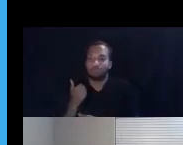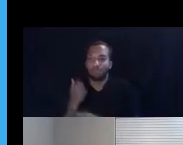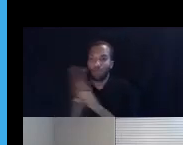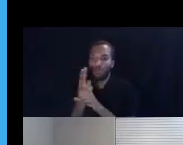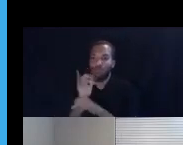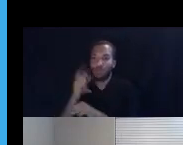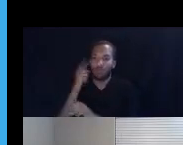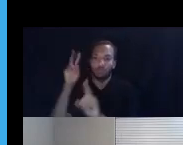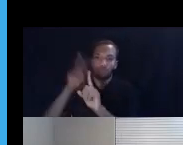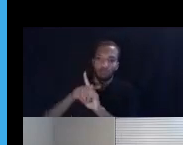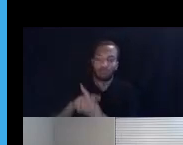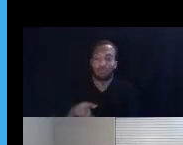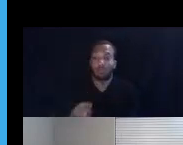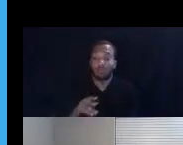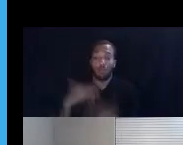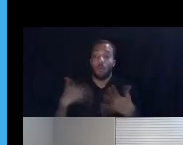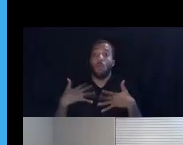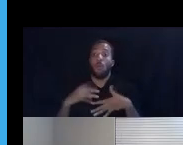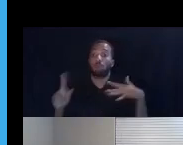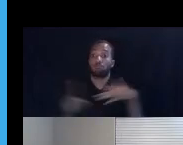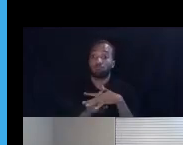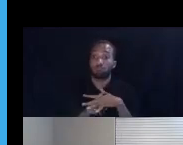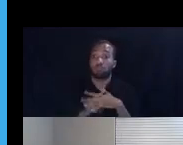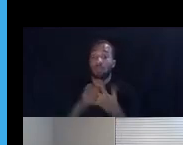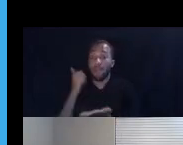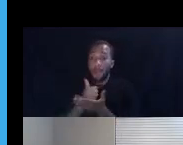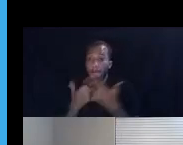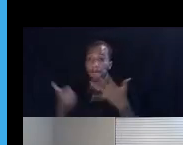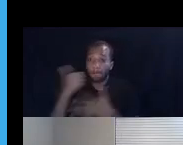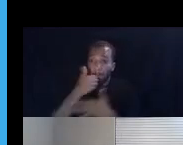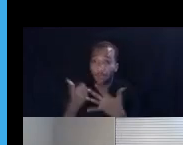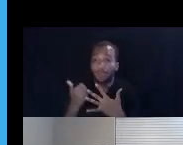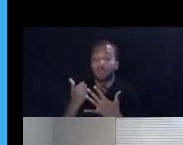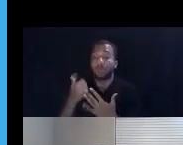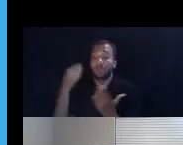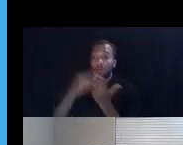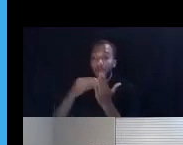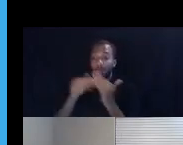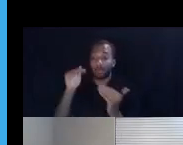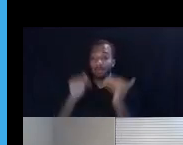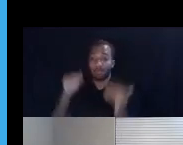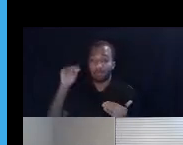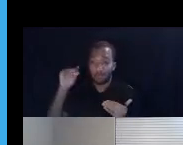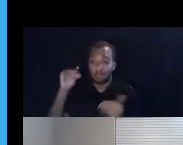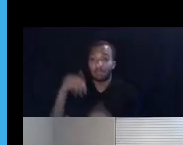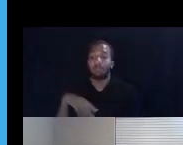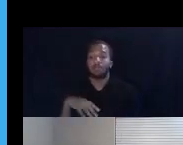in how we've prioritized addressing health disparities and lifting up health equity, and really centering,